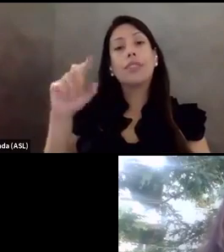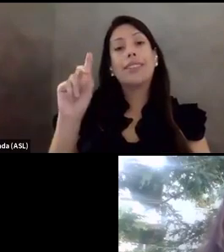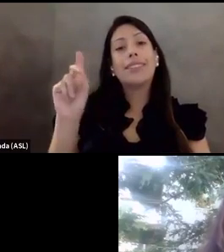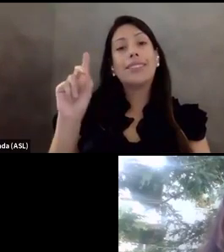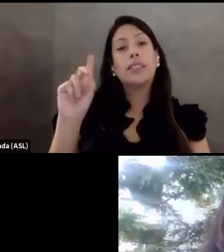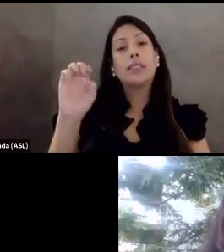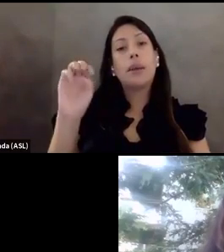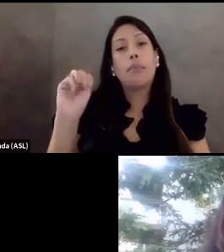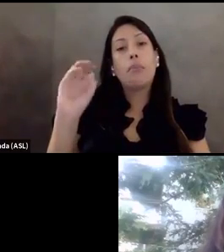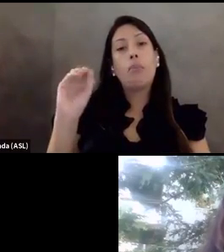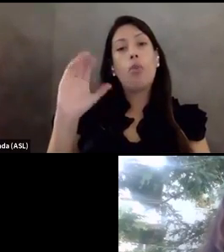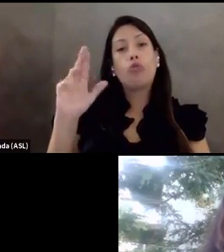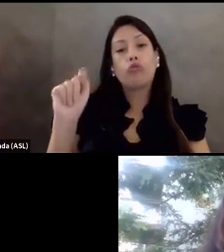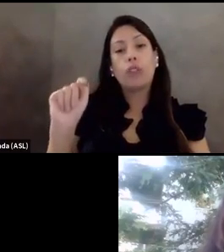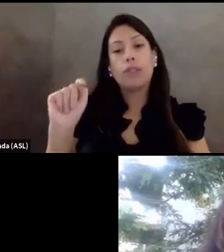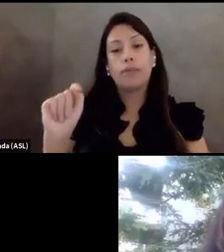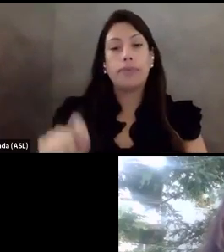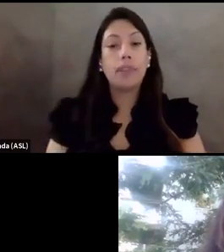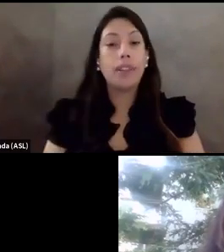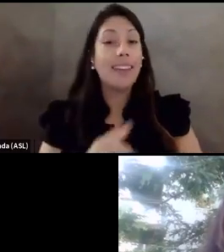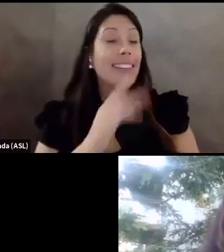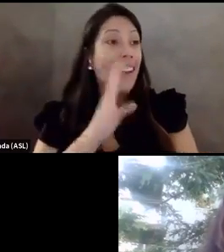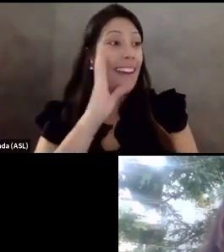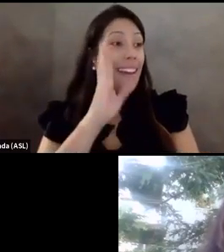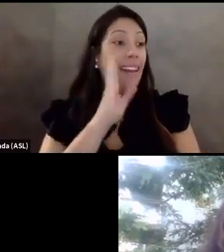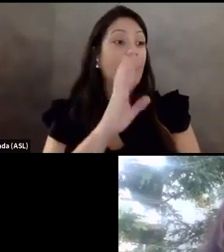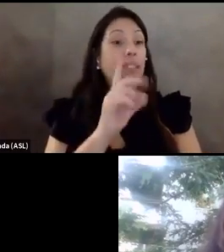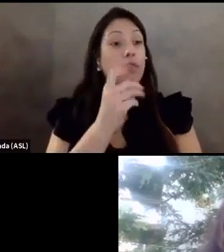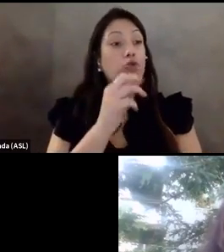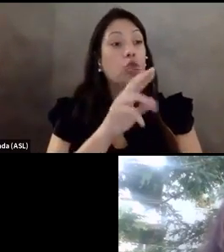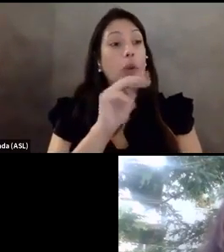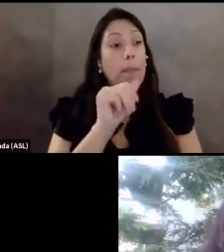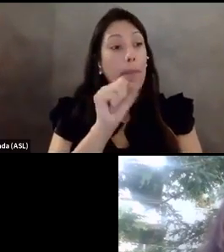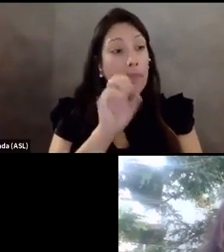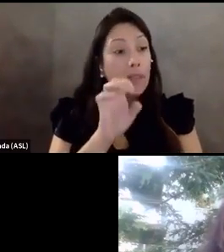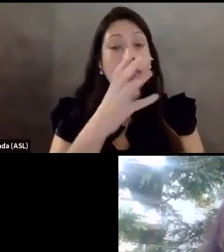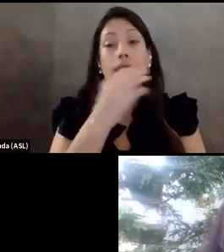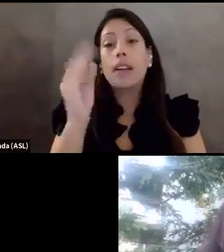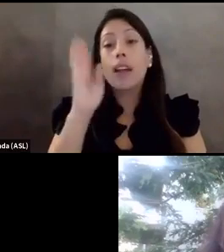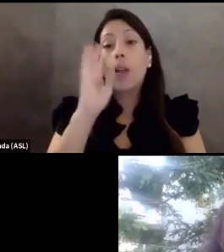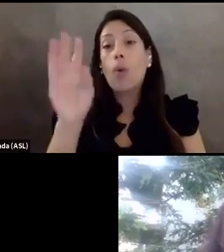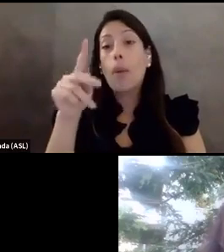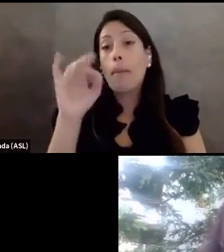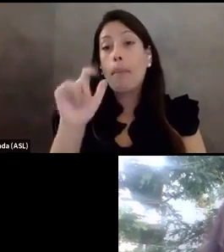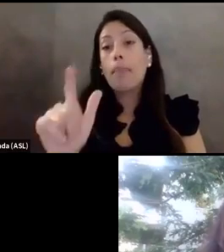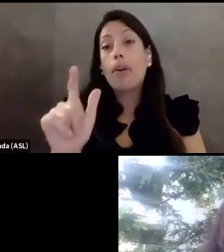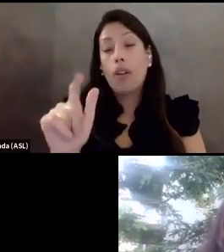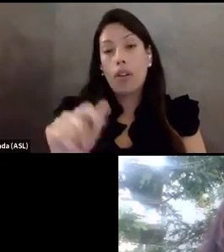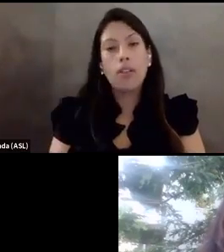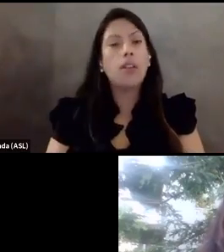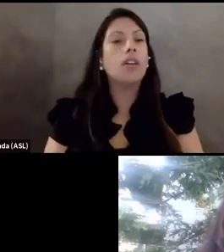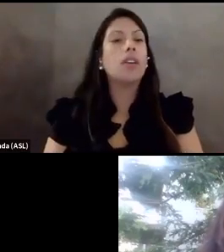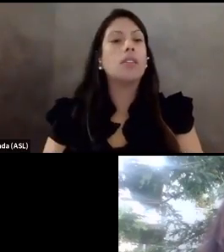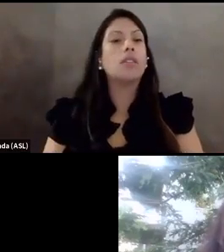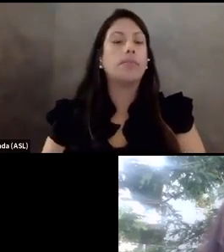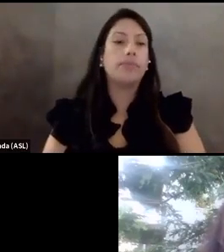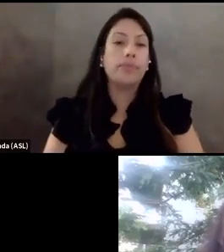reductionists people. So I wanted to ask about the St.